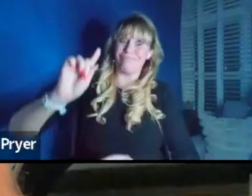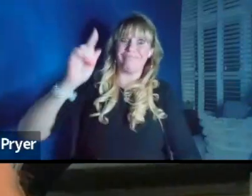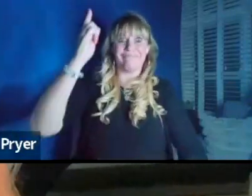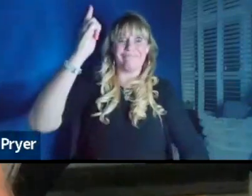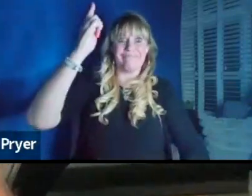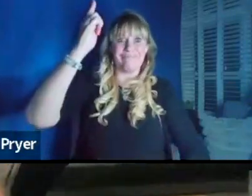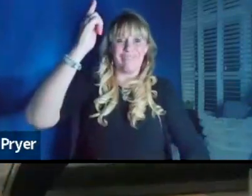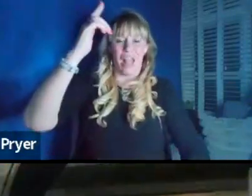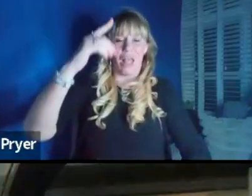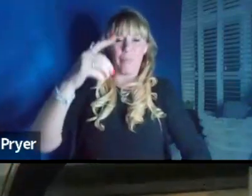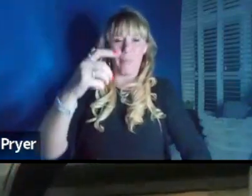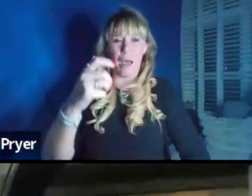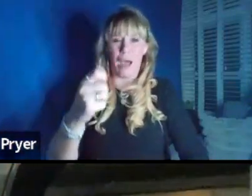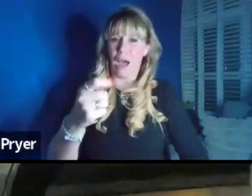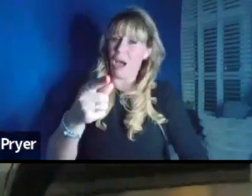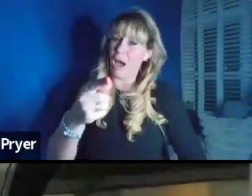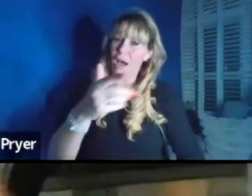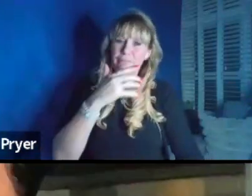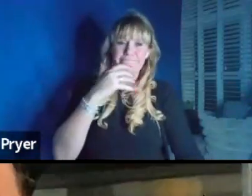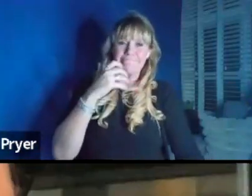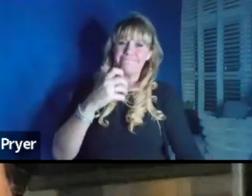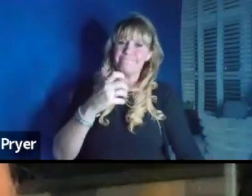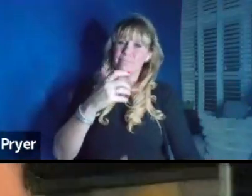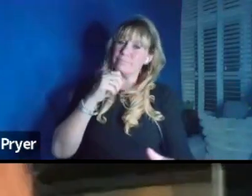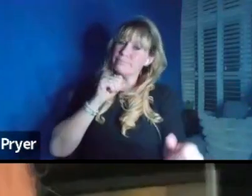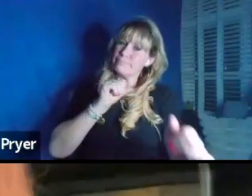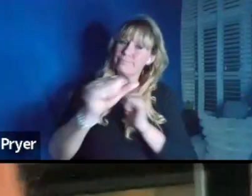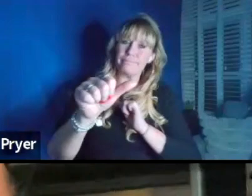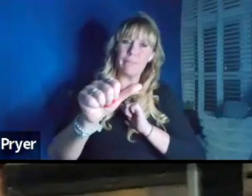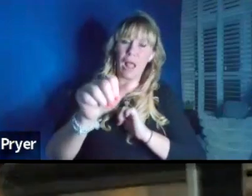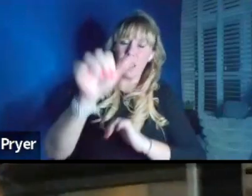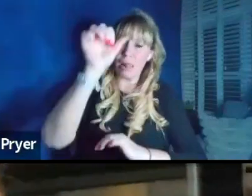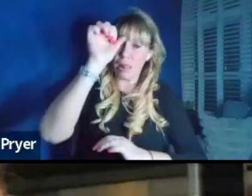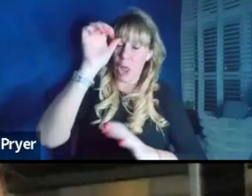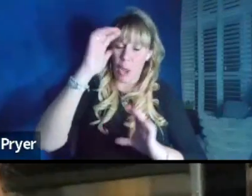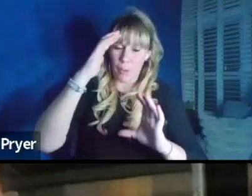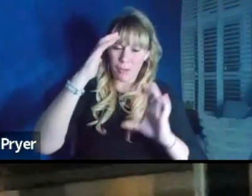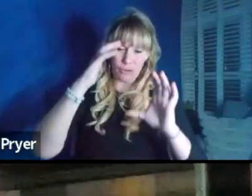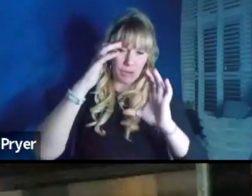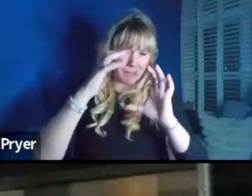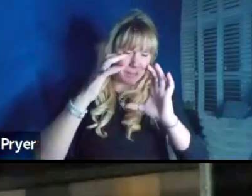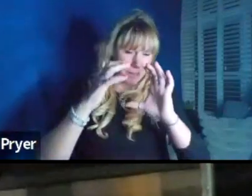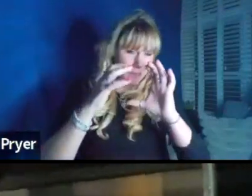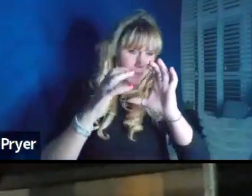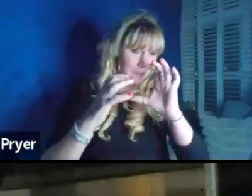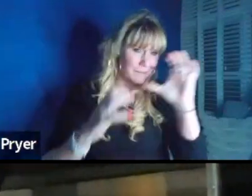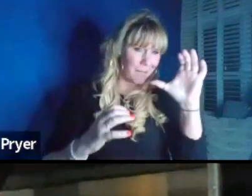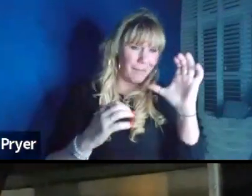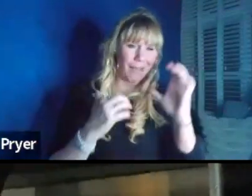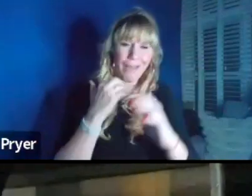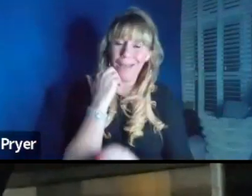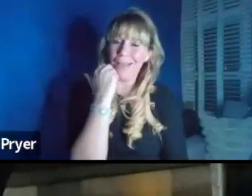You're gonna save me from myself From myself, yes You're gonna save me from myself